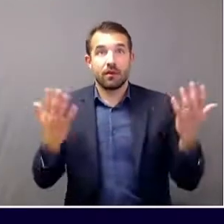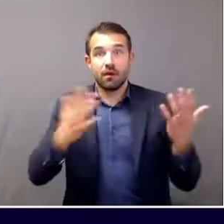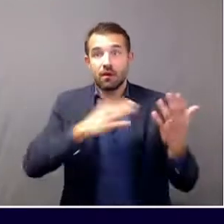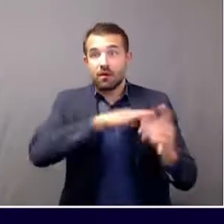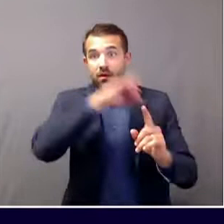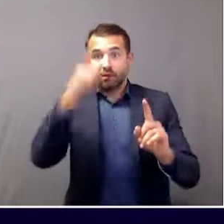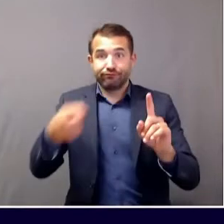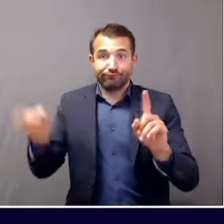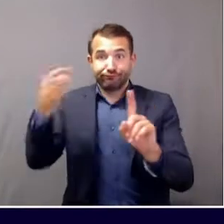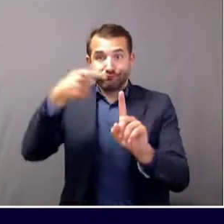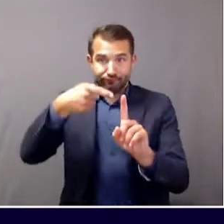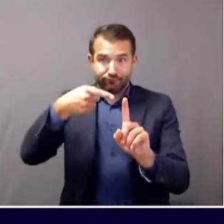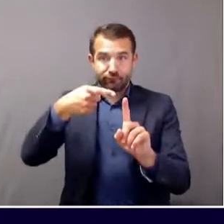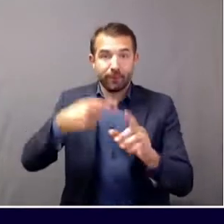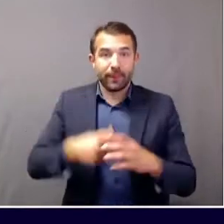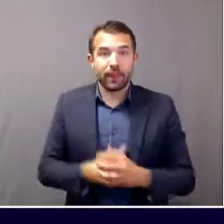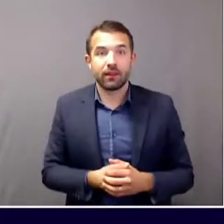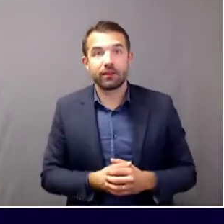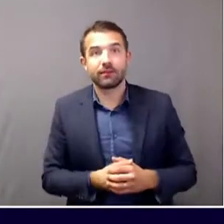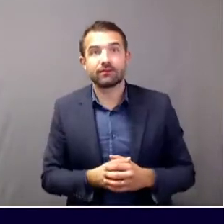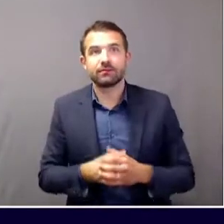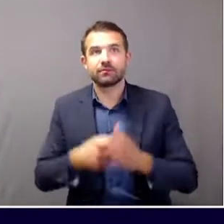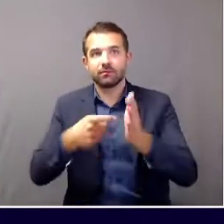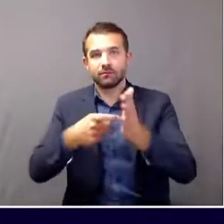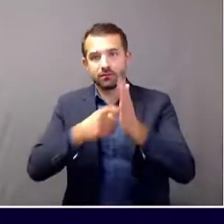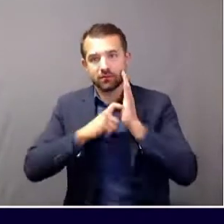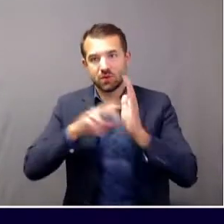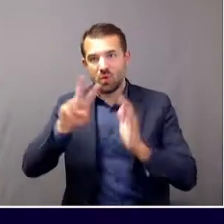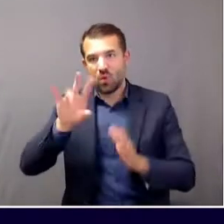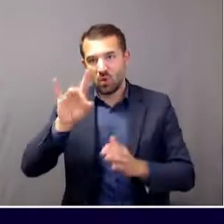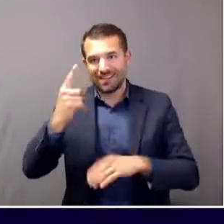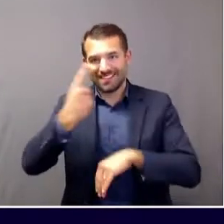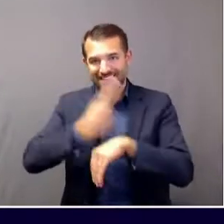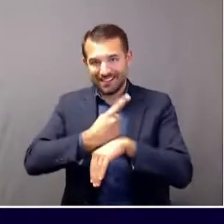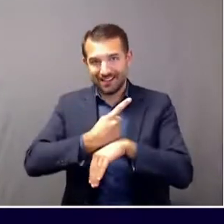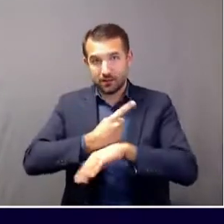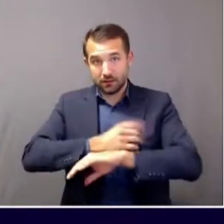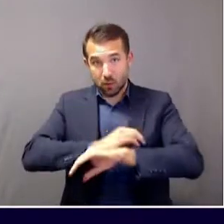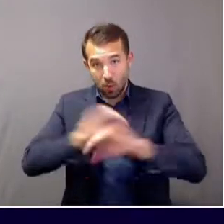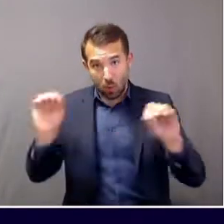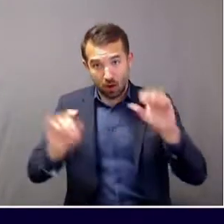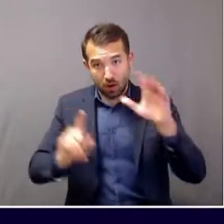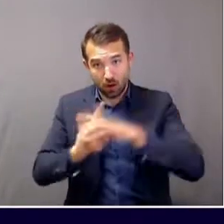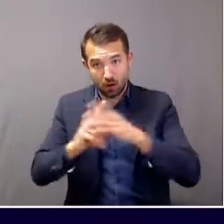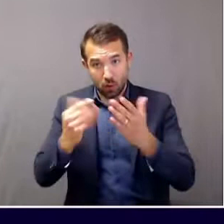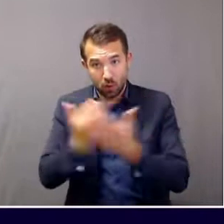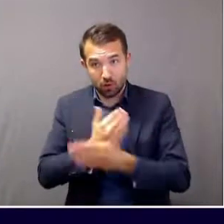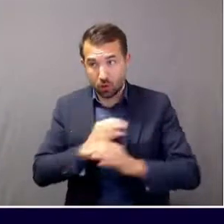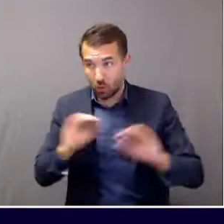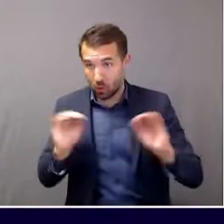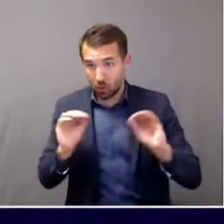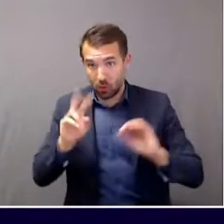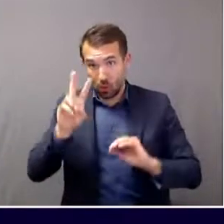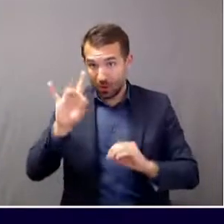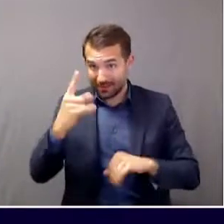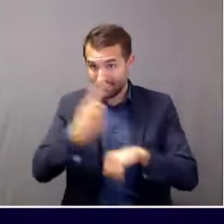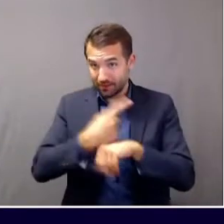twenty eight days to incubation